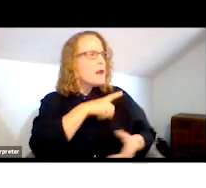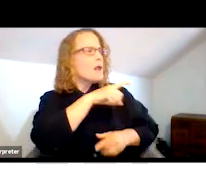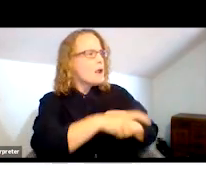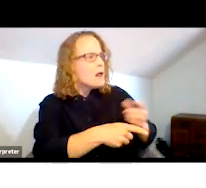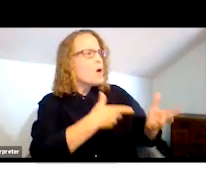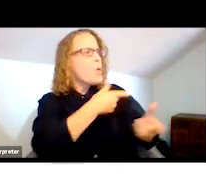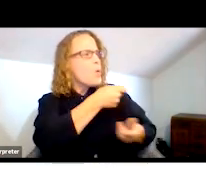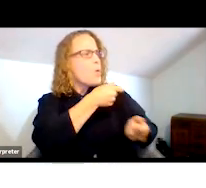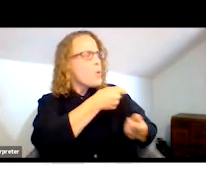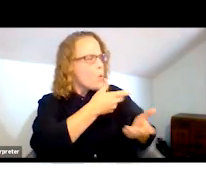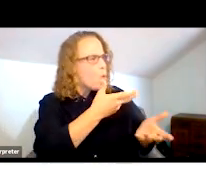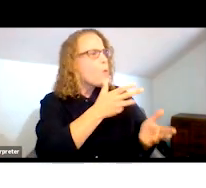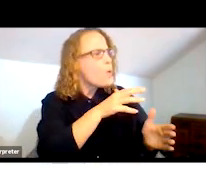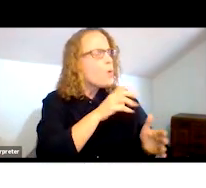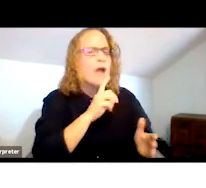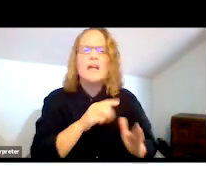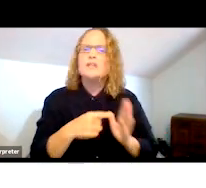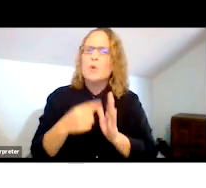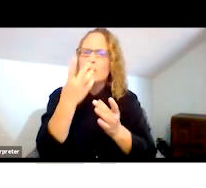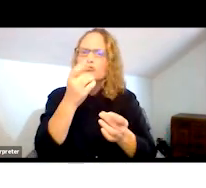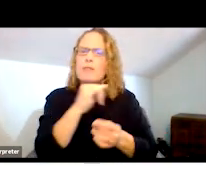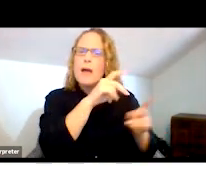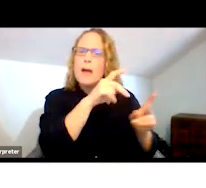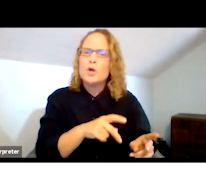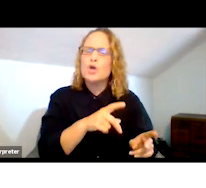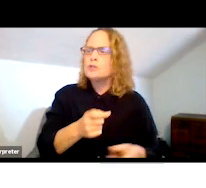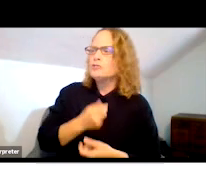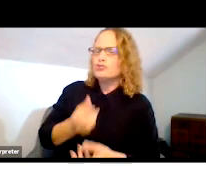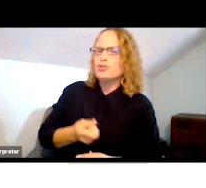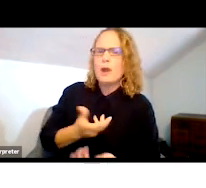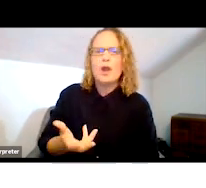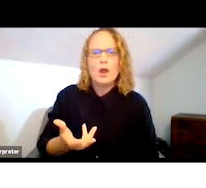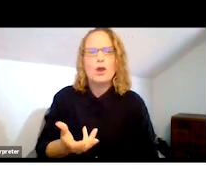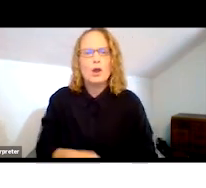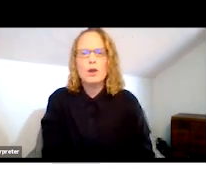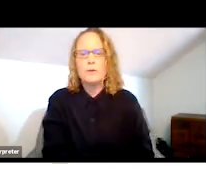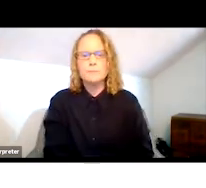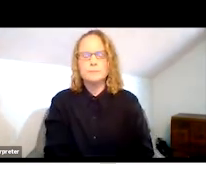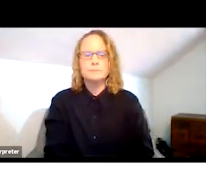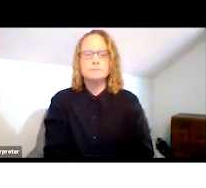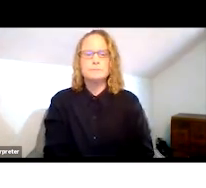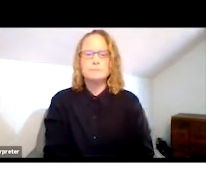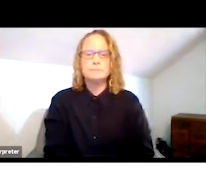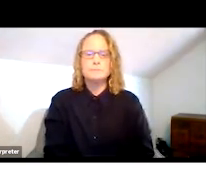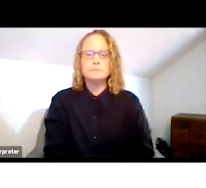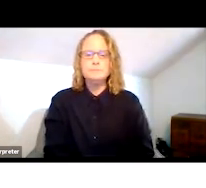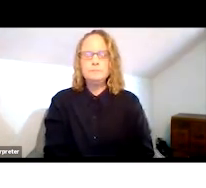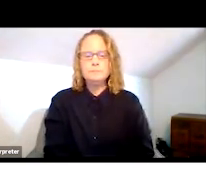to understand the person, not just wait and respond and put in our two cents.